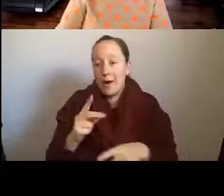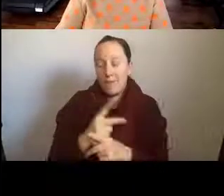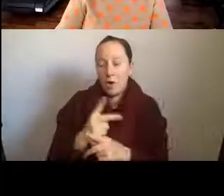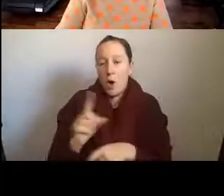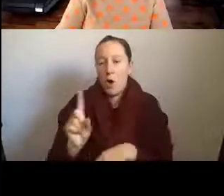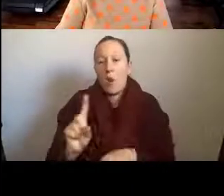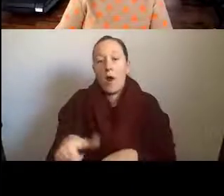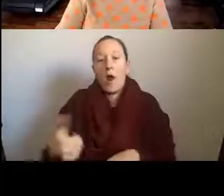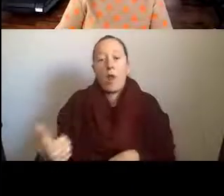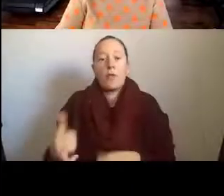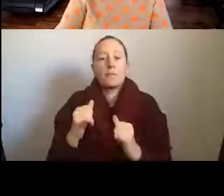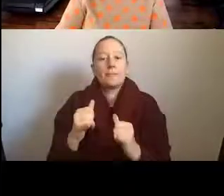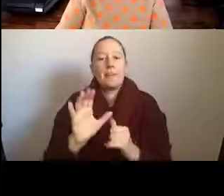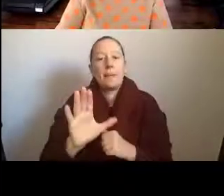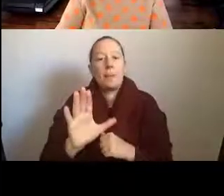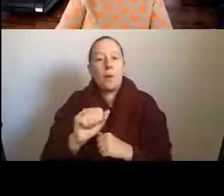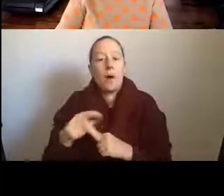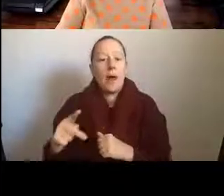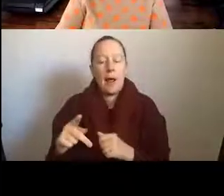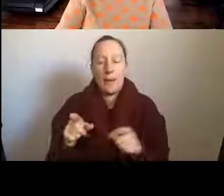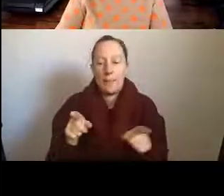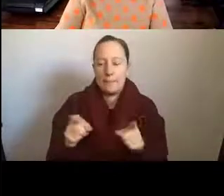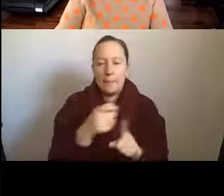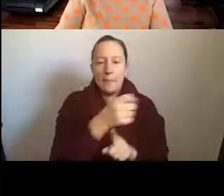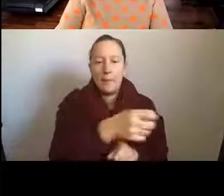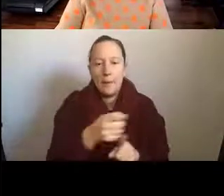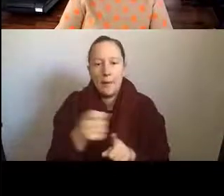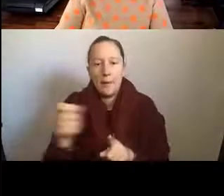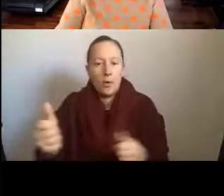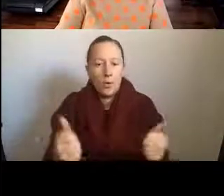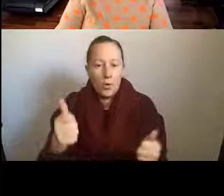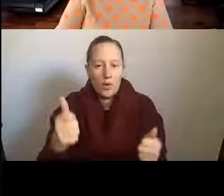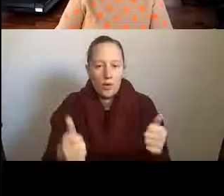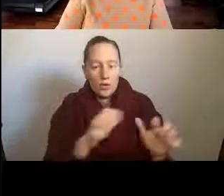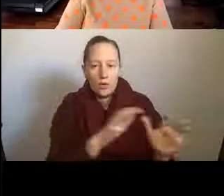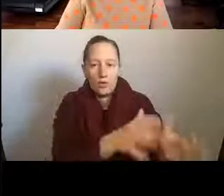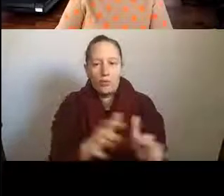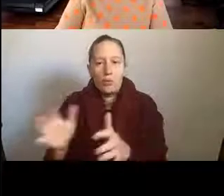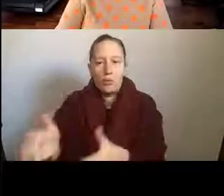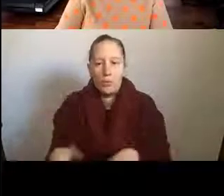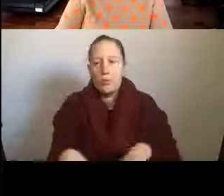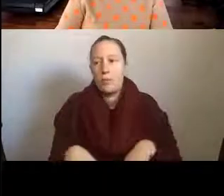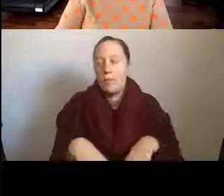They'll know where they see R15s that are assigned to their institute be reviewed.